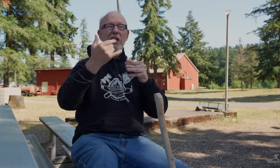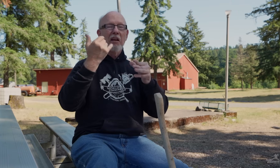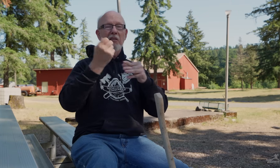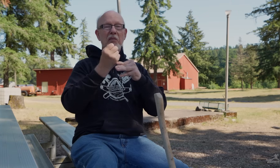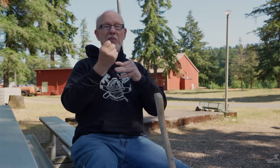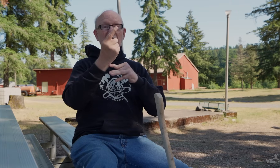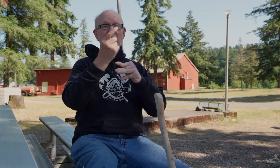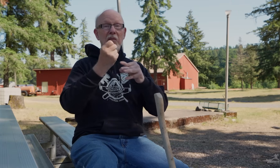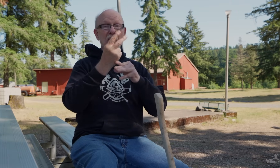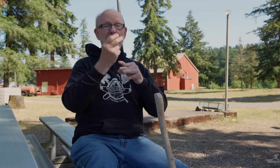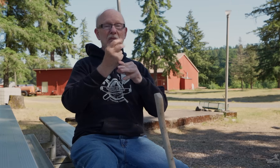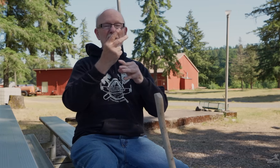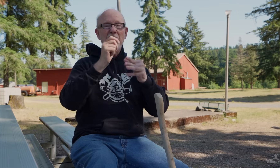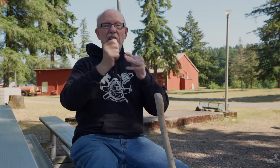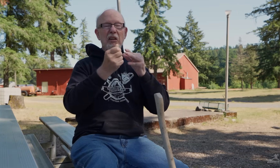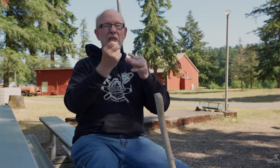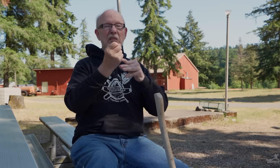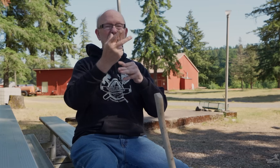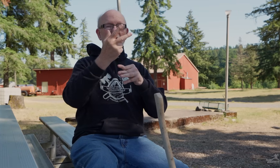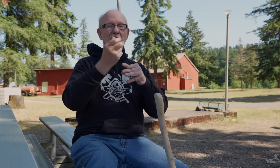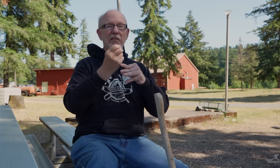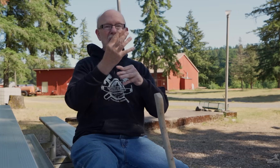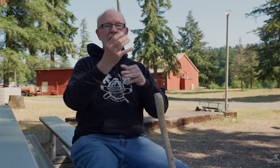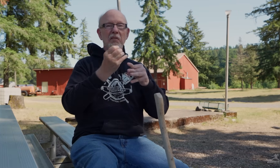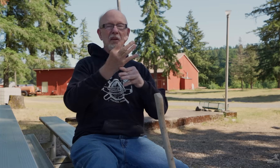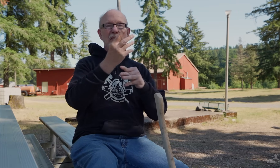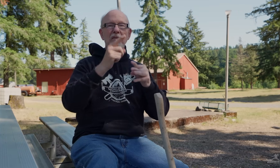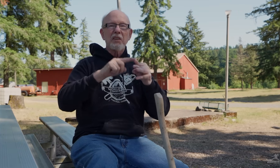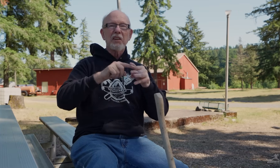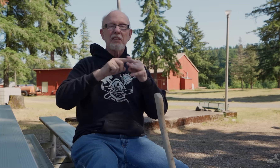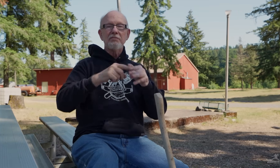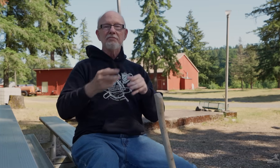At first, WDT happened every other year. Now, it’s held every three or four years.